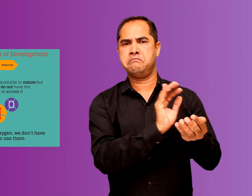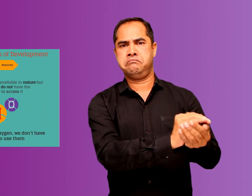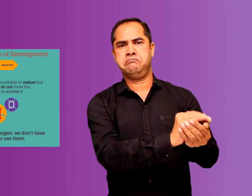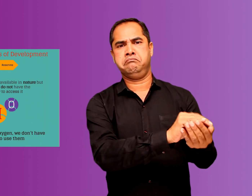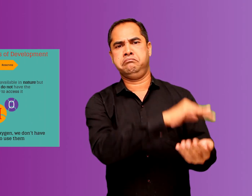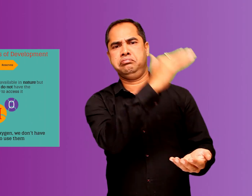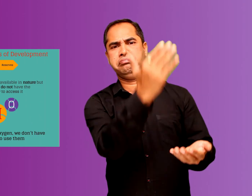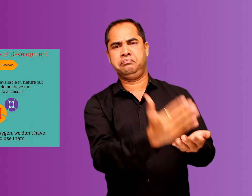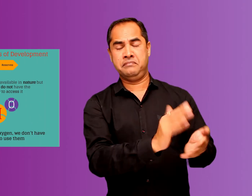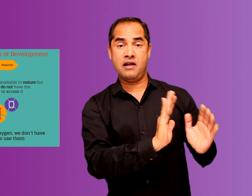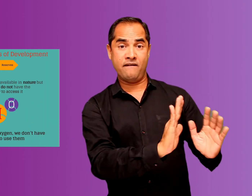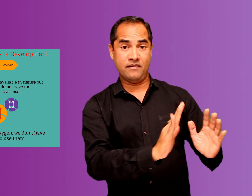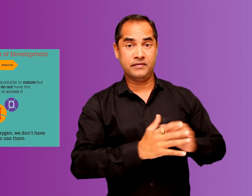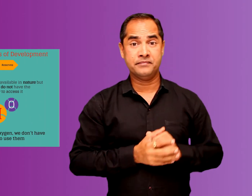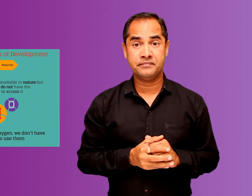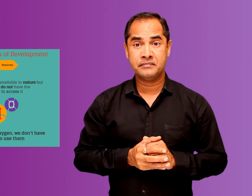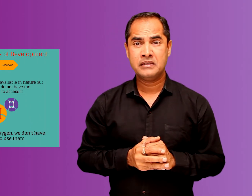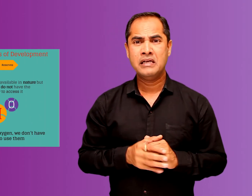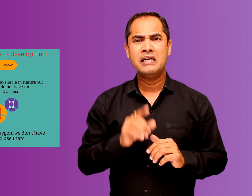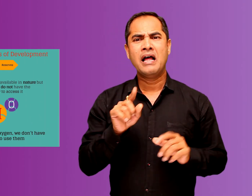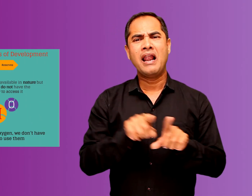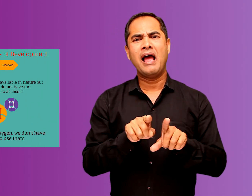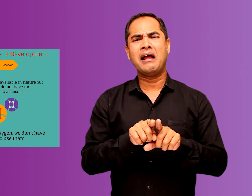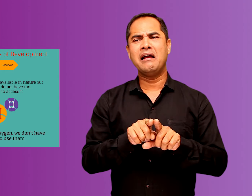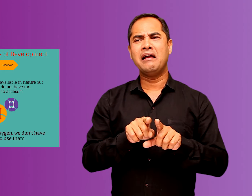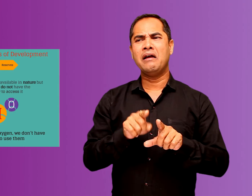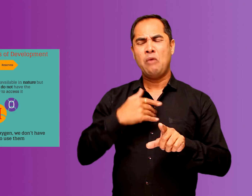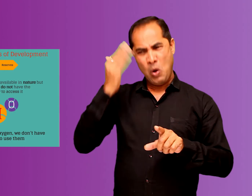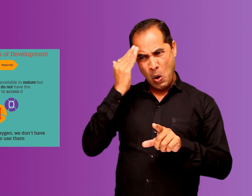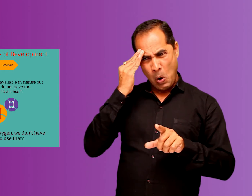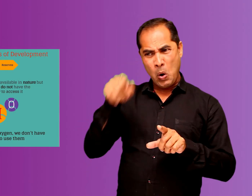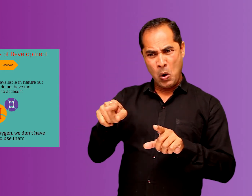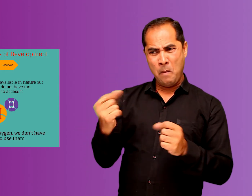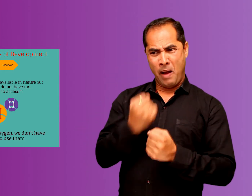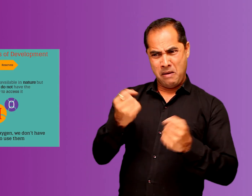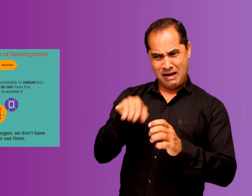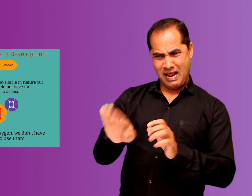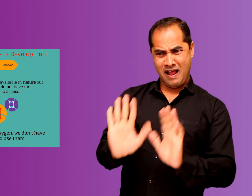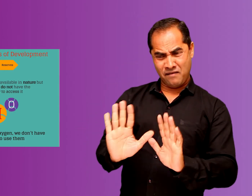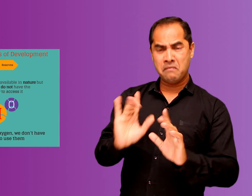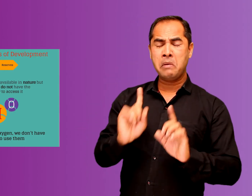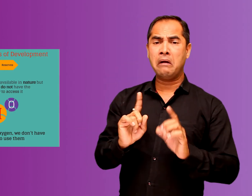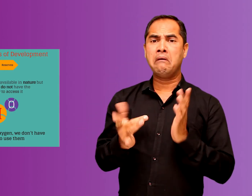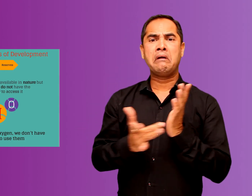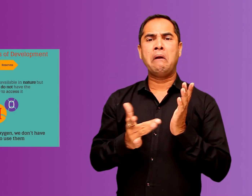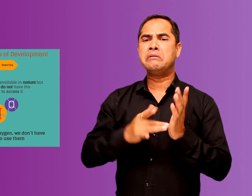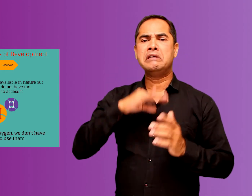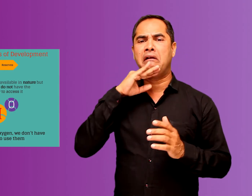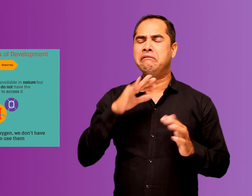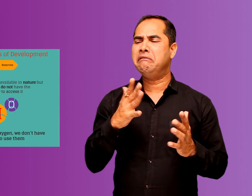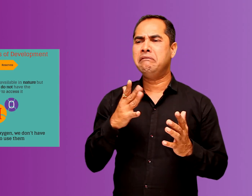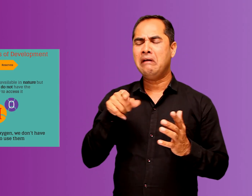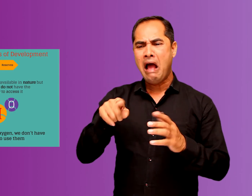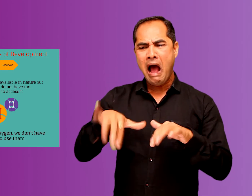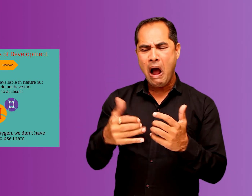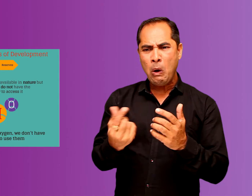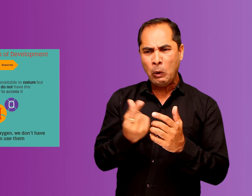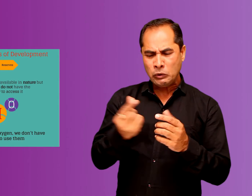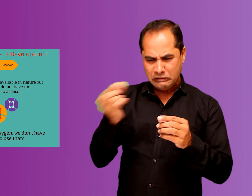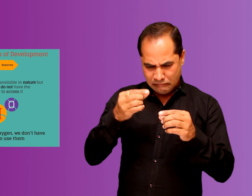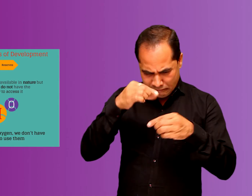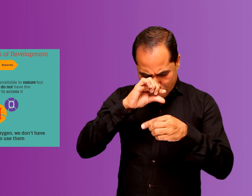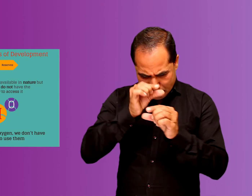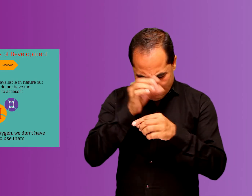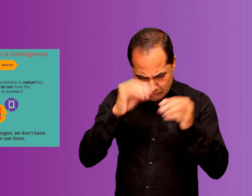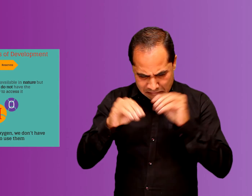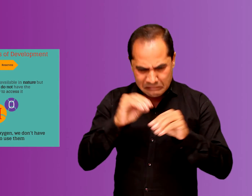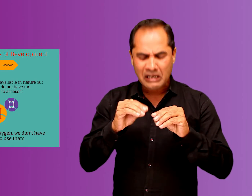is stock these are the resources that have been surveyed but cannot be used